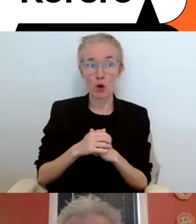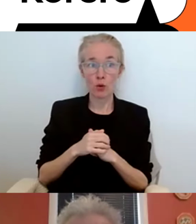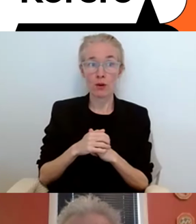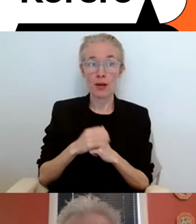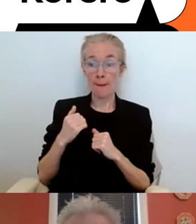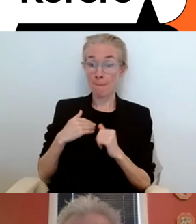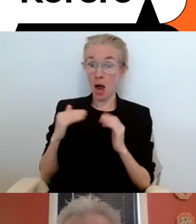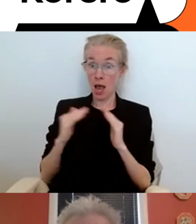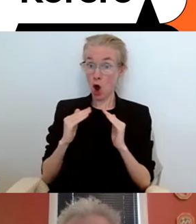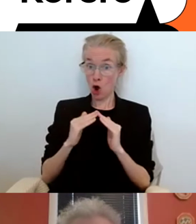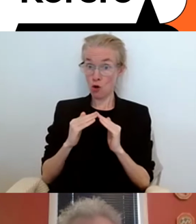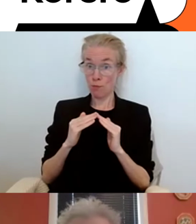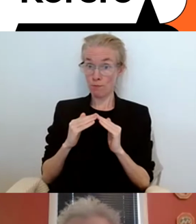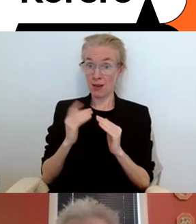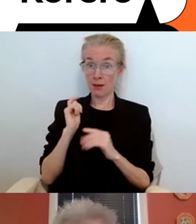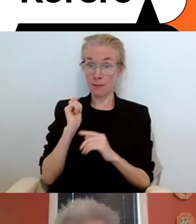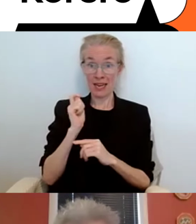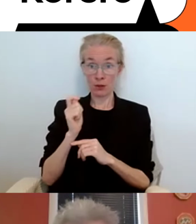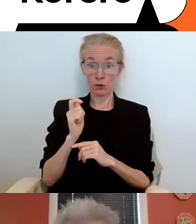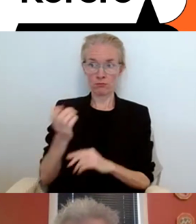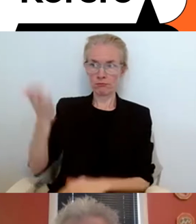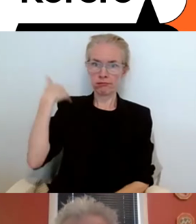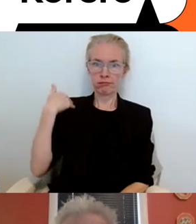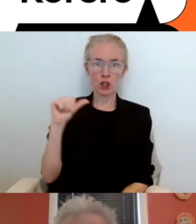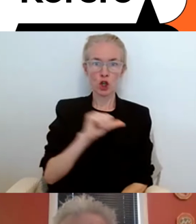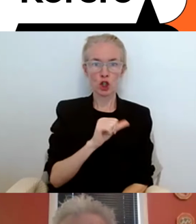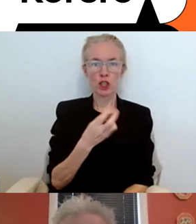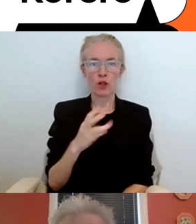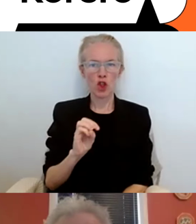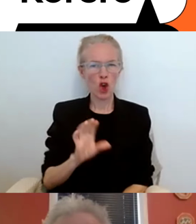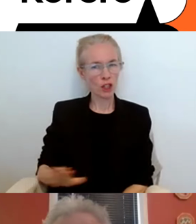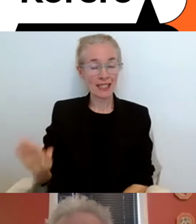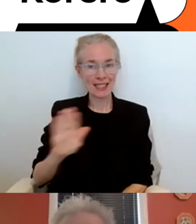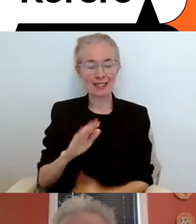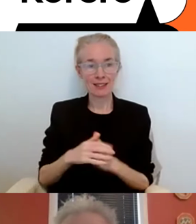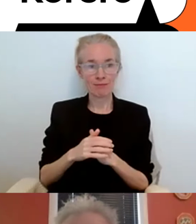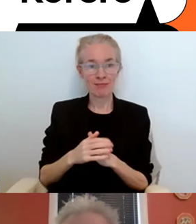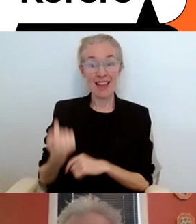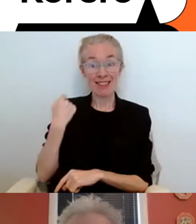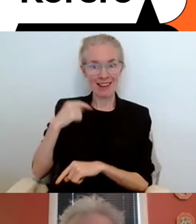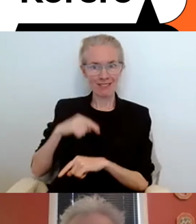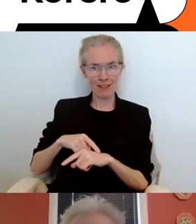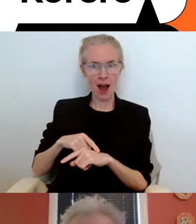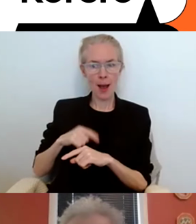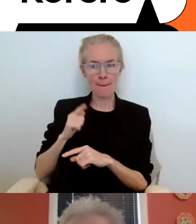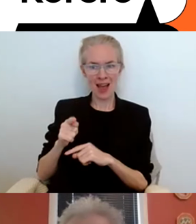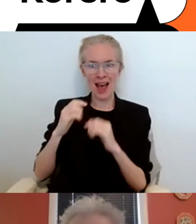1930s, it was built for a very wealthy client, as you touched